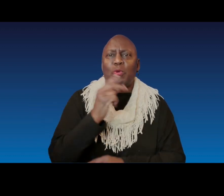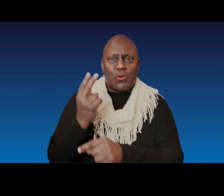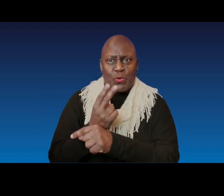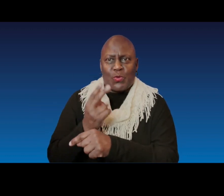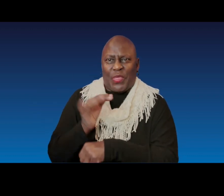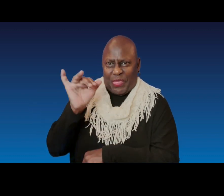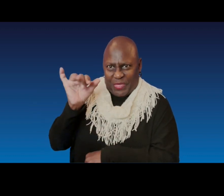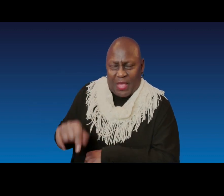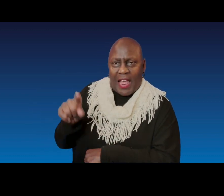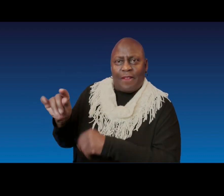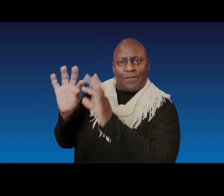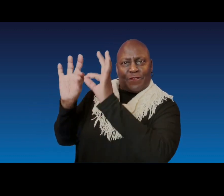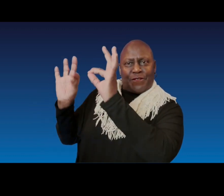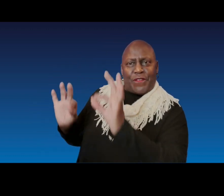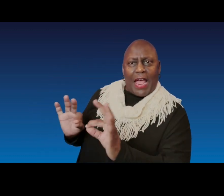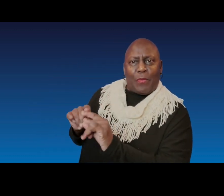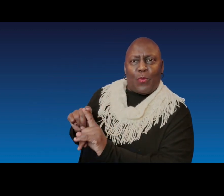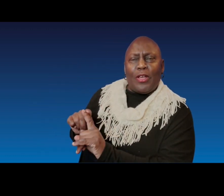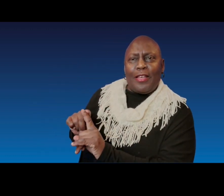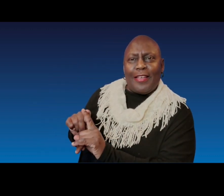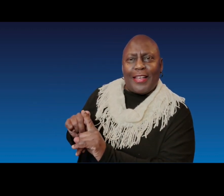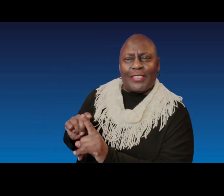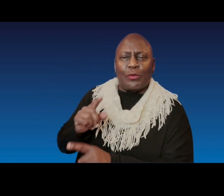More and more people are also using that framework,